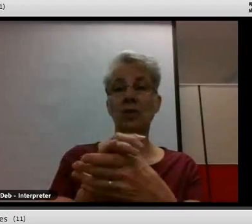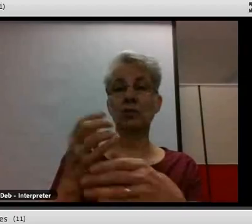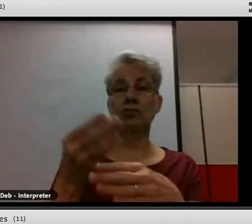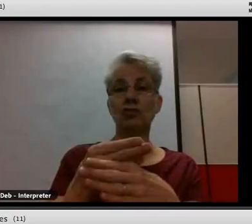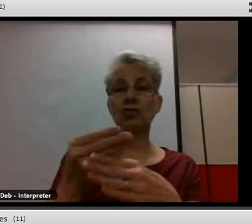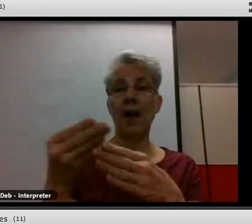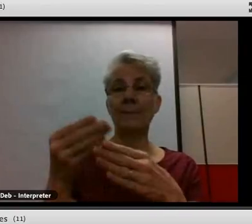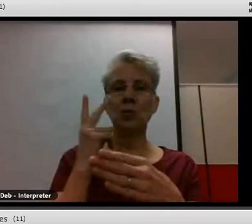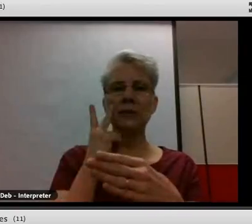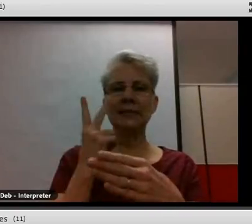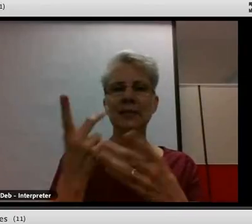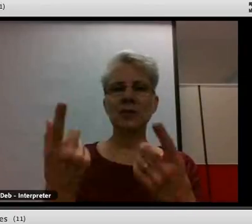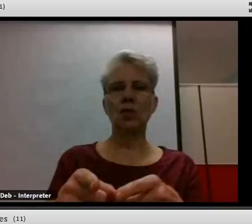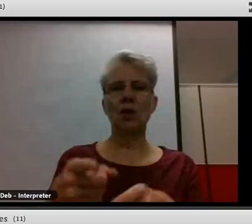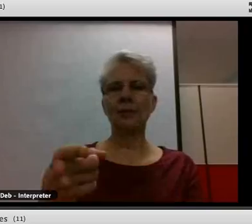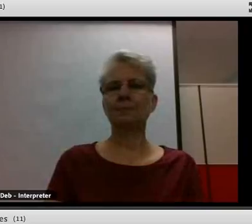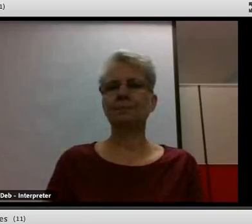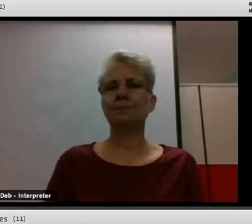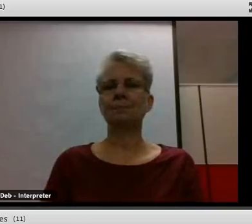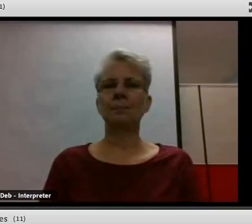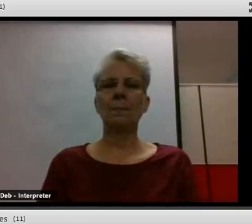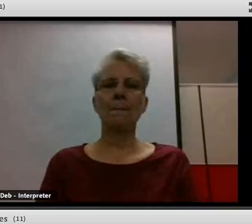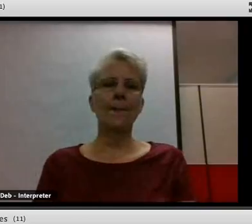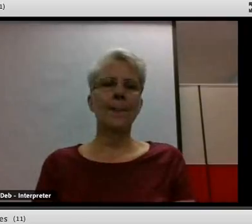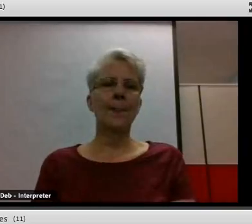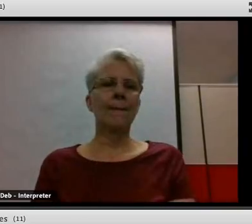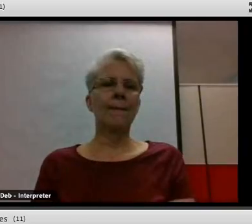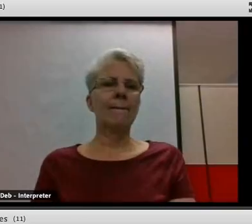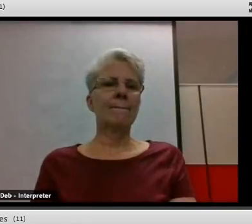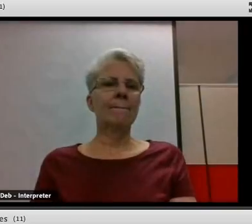really, really quickly, then we will move on.